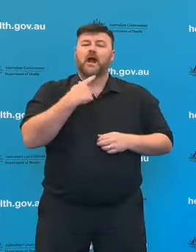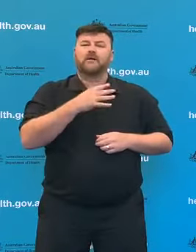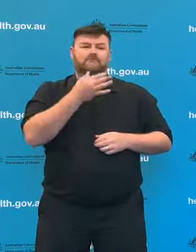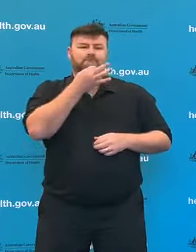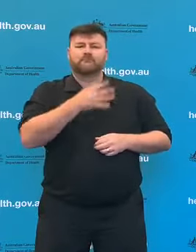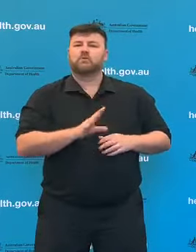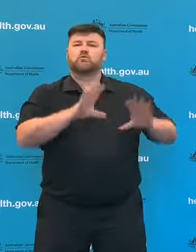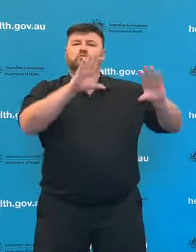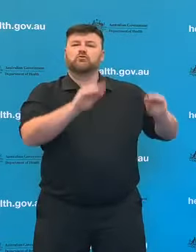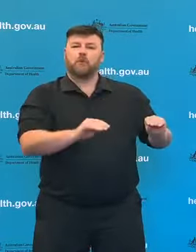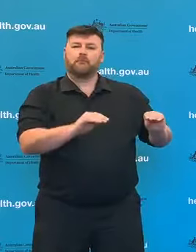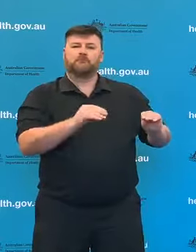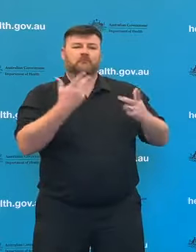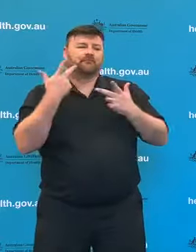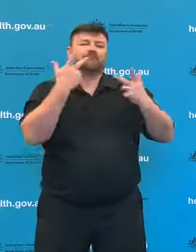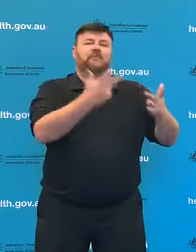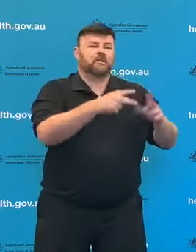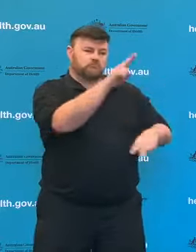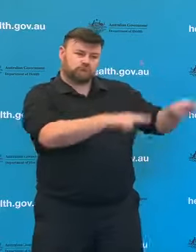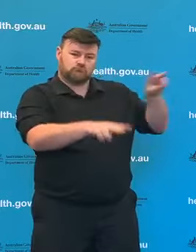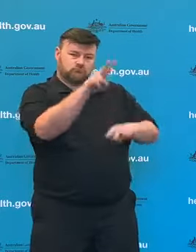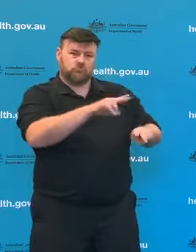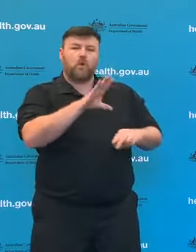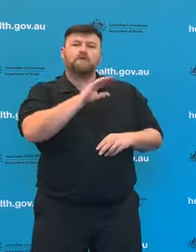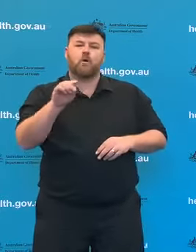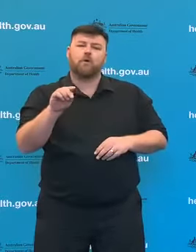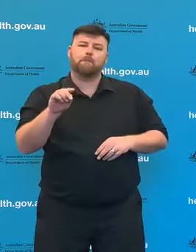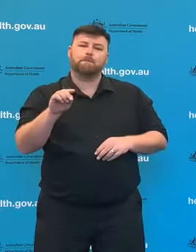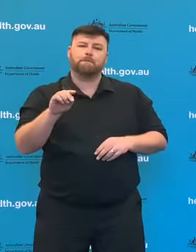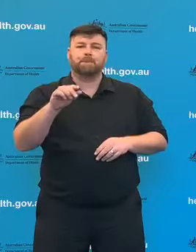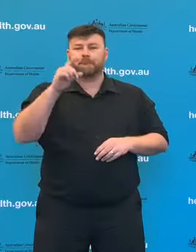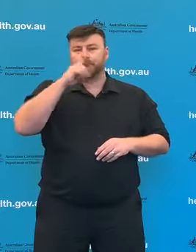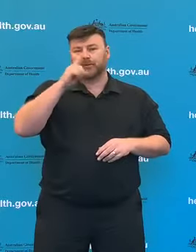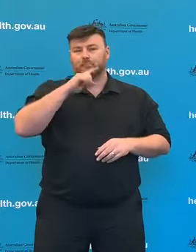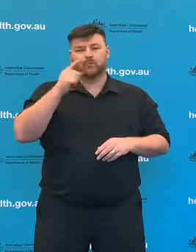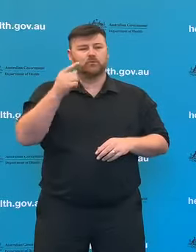on-site visits by visitors from the Quality and Safety